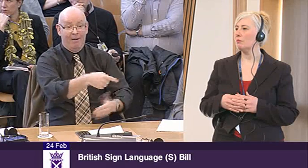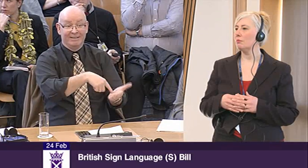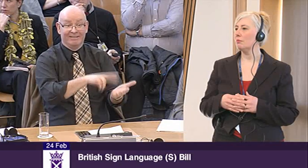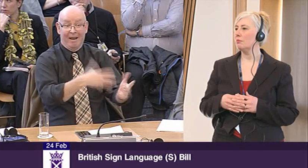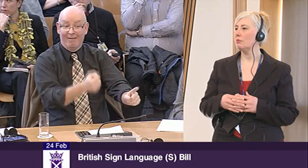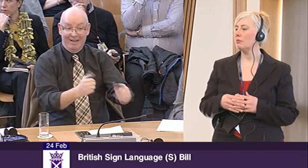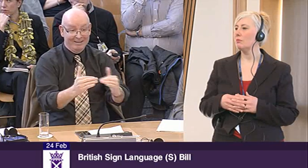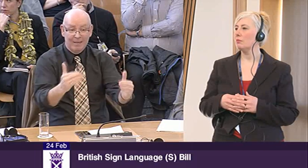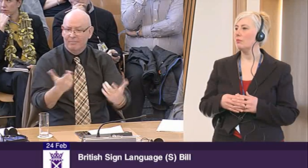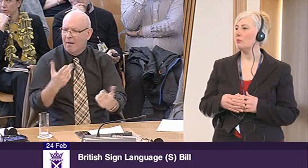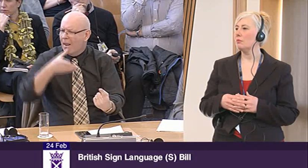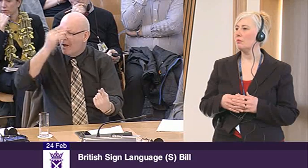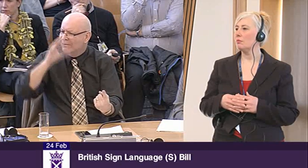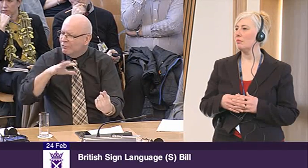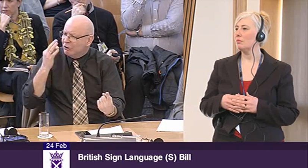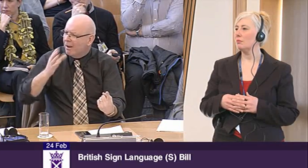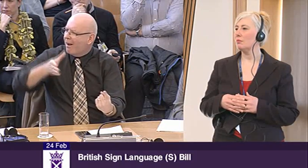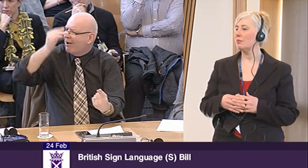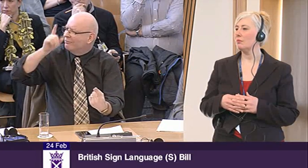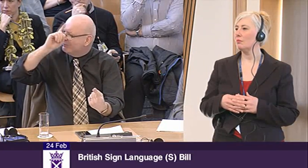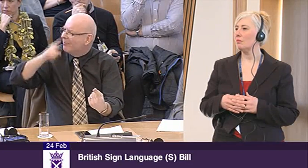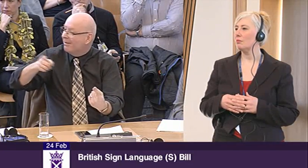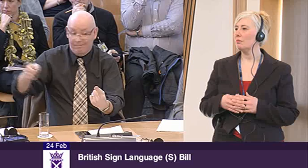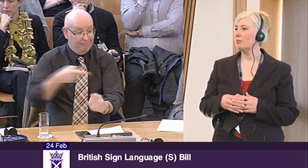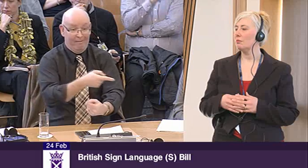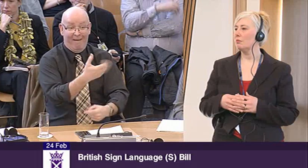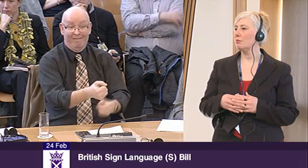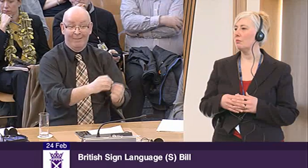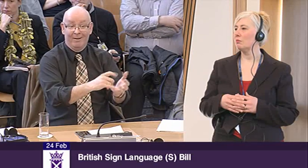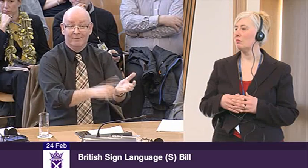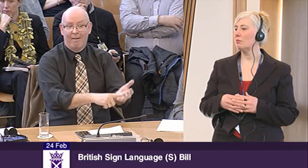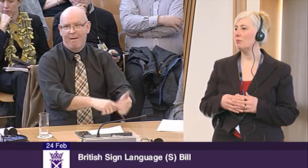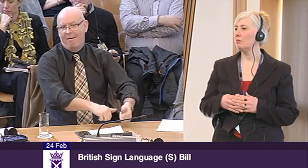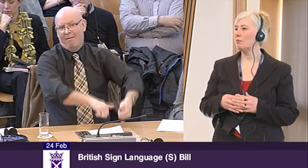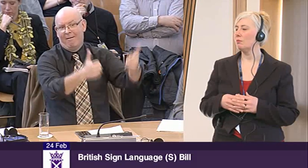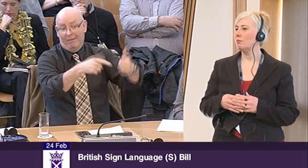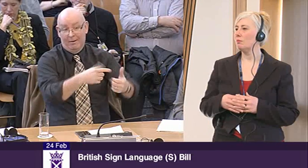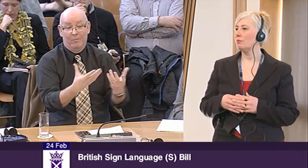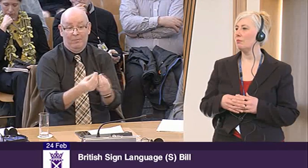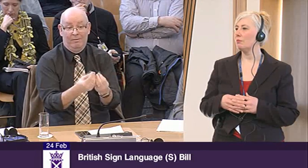sign language instead of having to take courses. We know that people in Britain struggle to